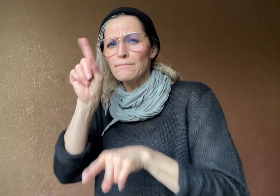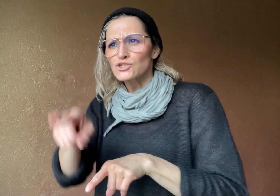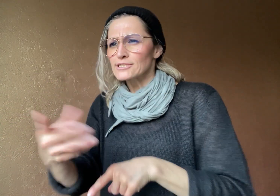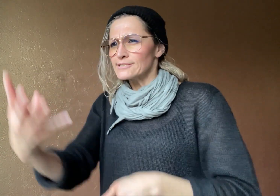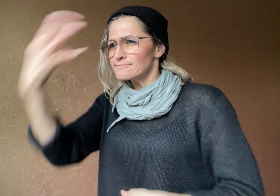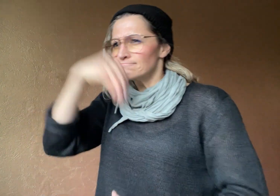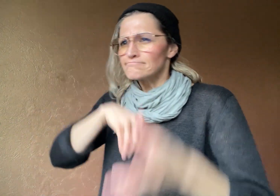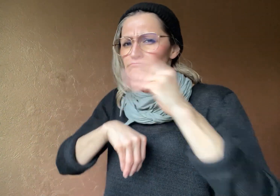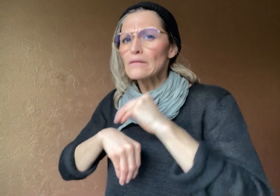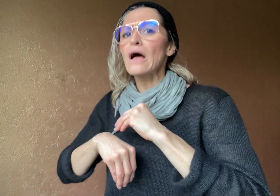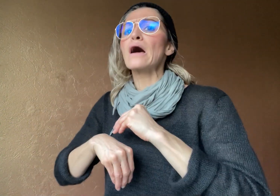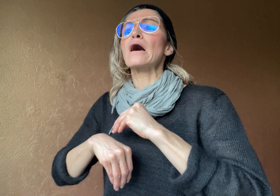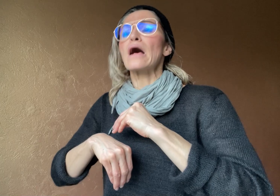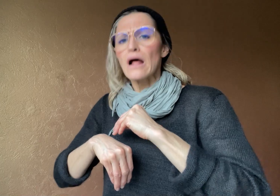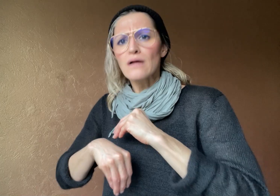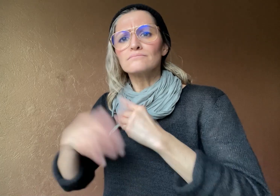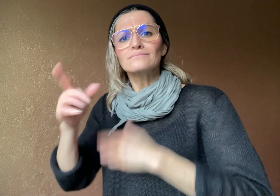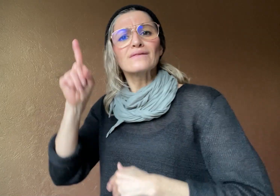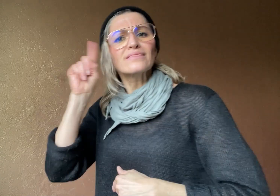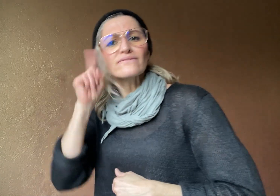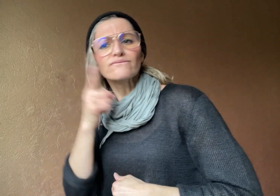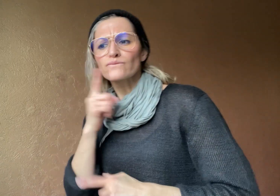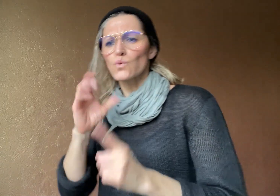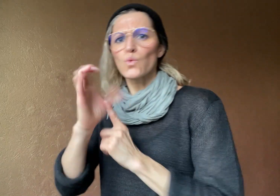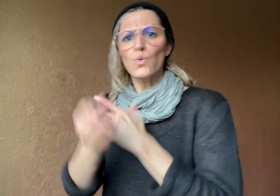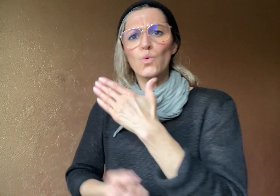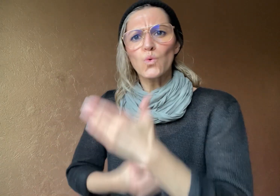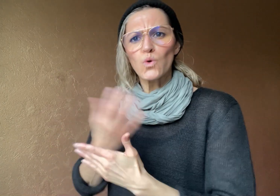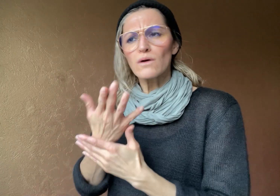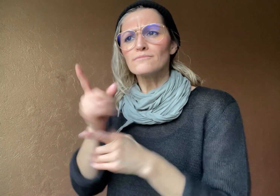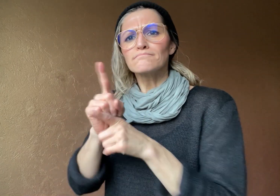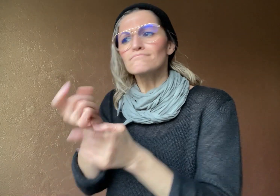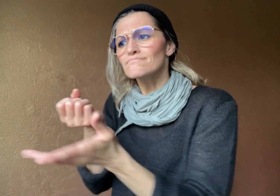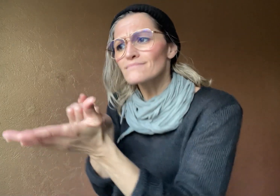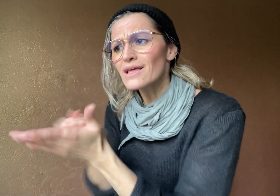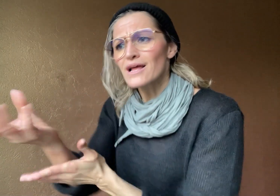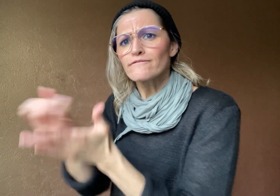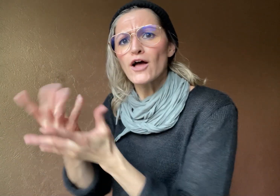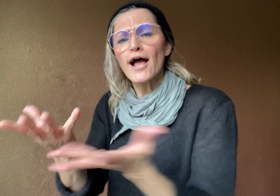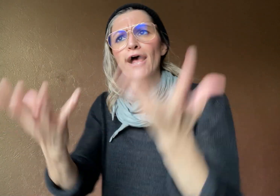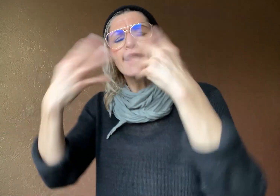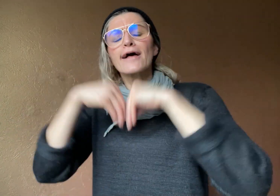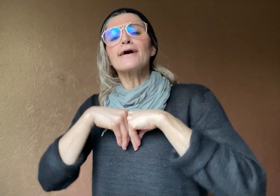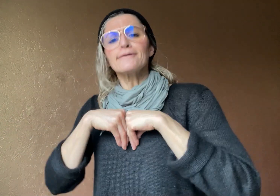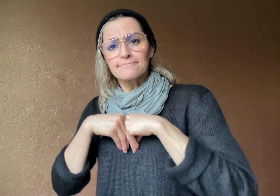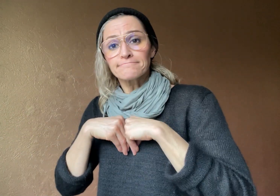well as general Deaf culture awareness.